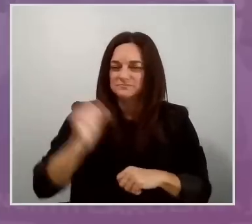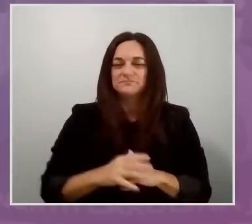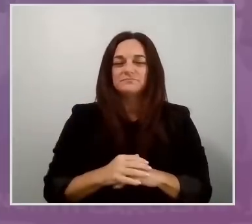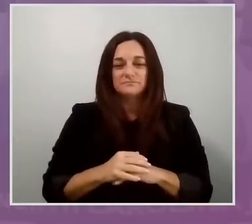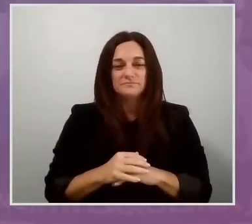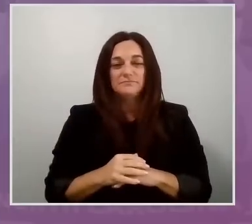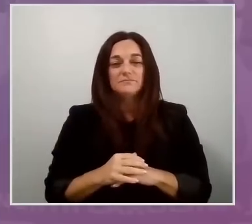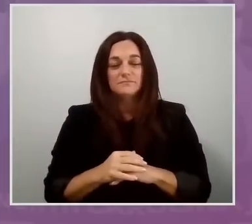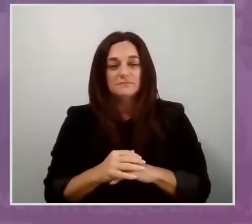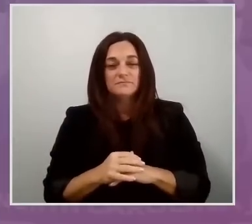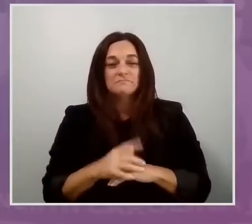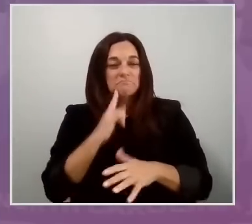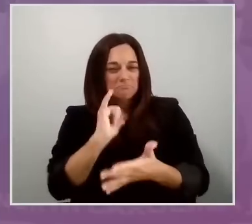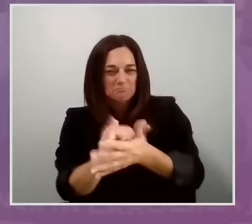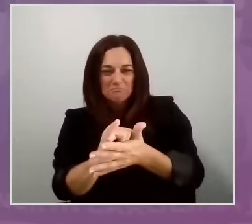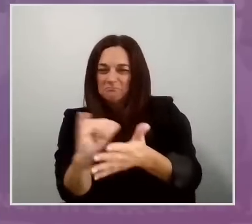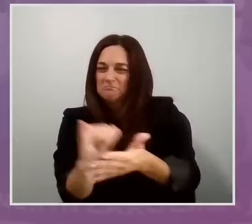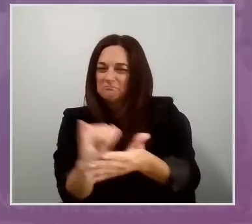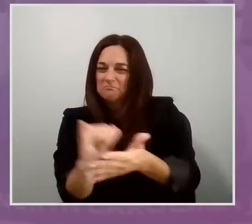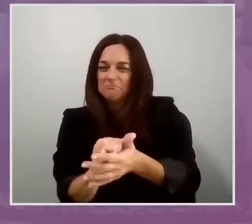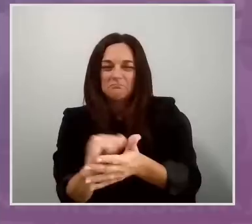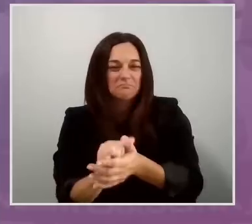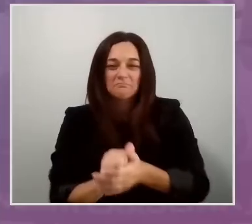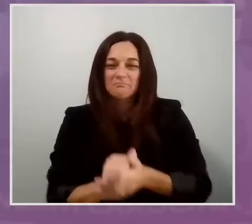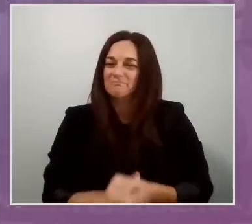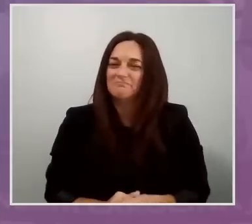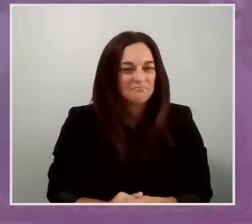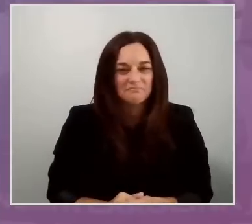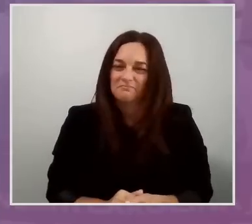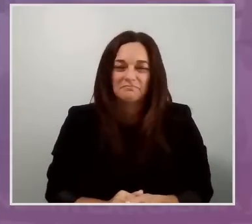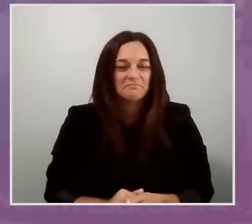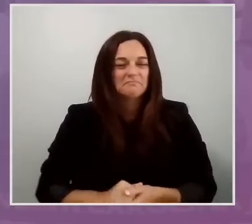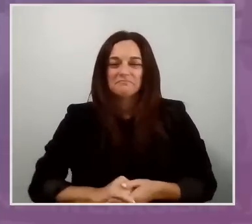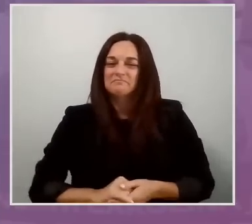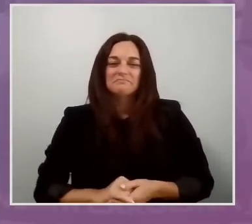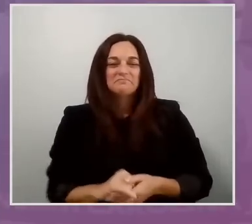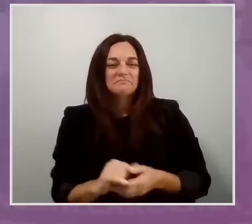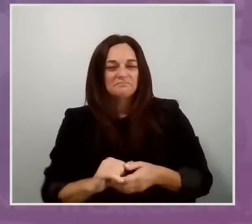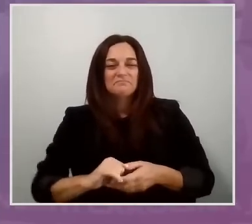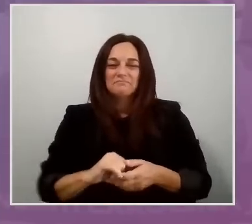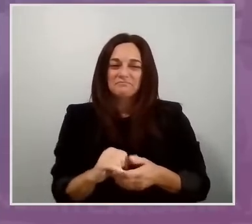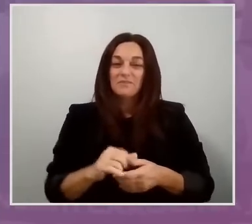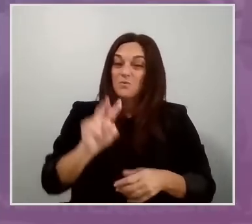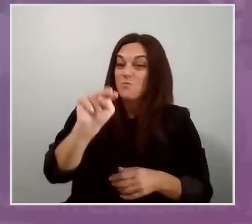WILL.